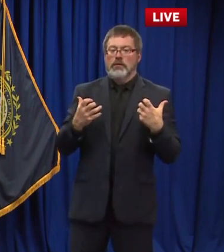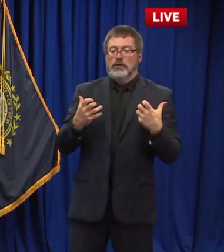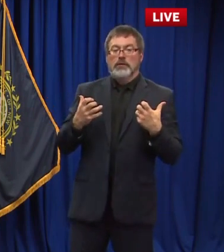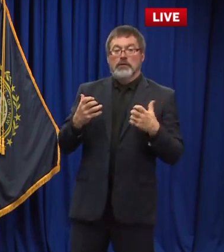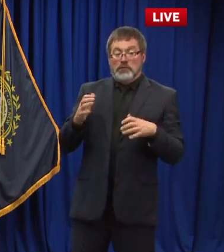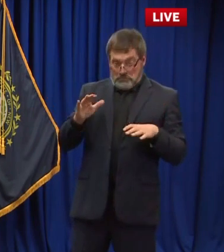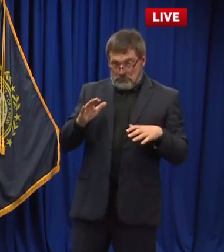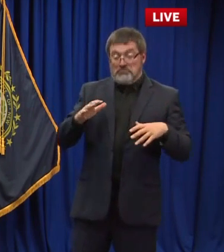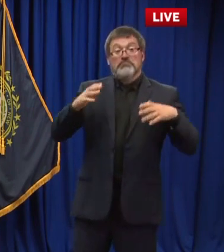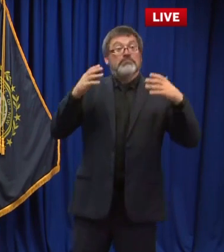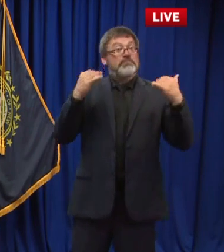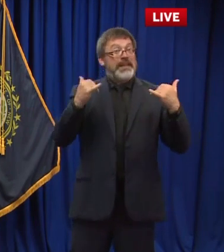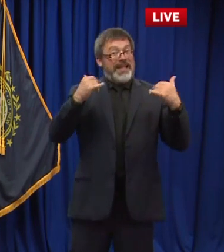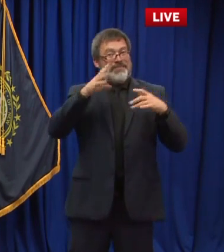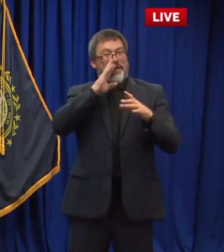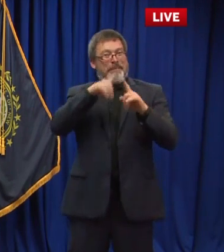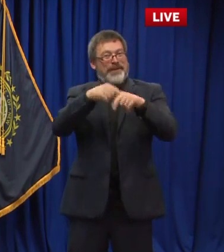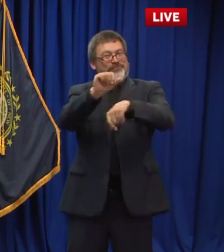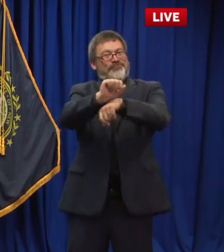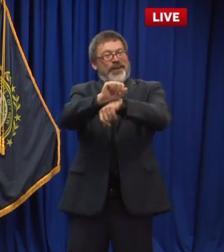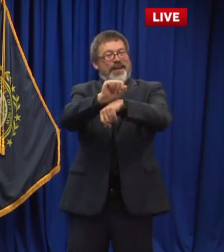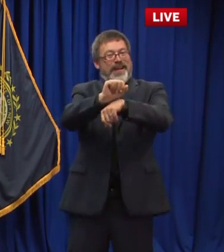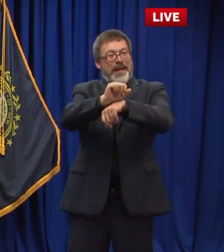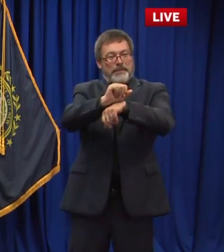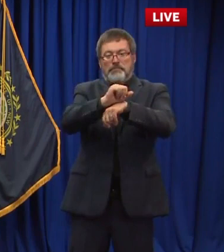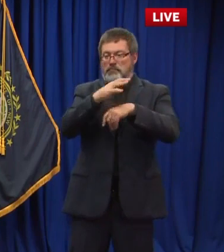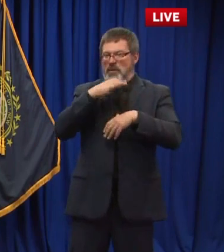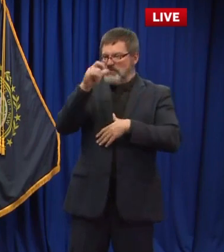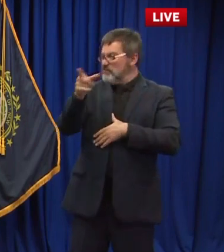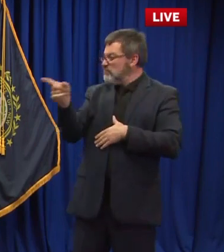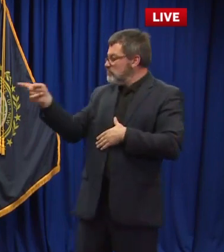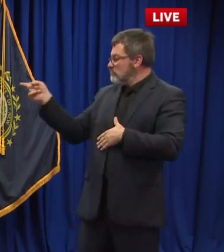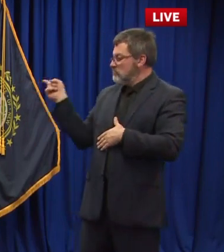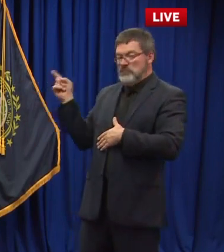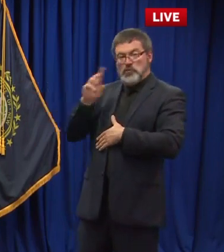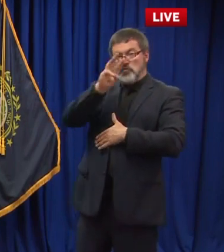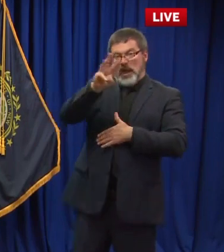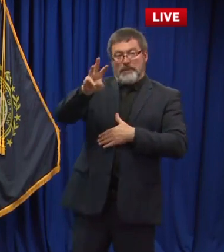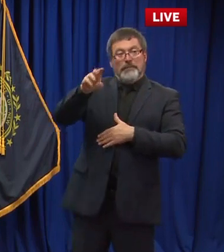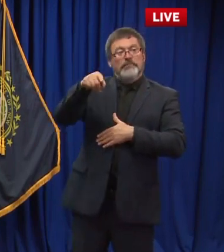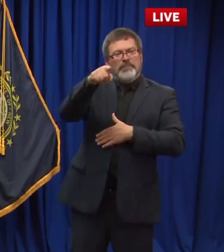WE HAVE ONE MORE REALLY GREAT OPPORTUNITY TODAY. WE HAVE A NEW PORTAL.